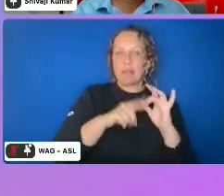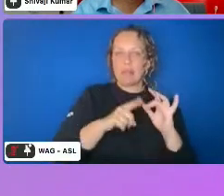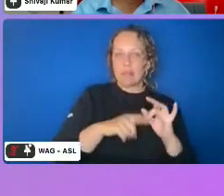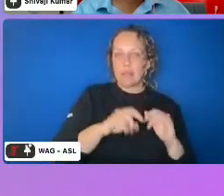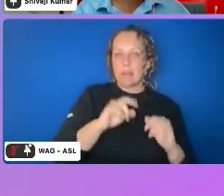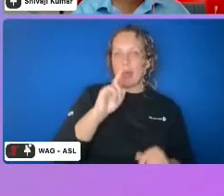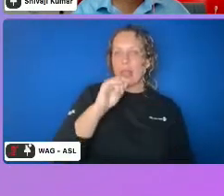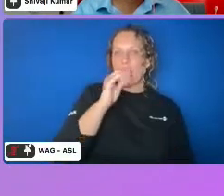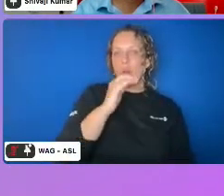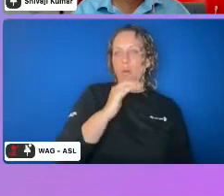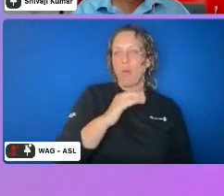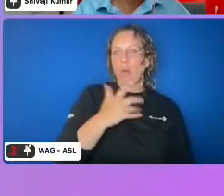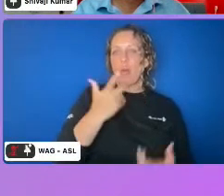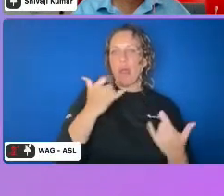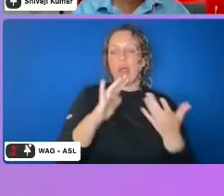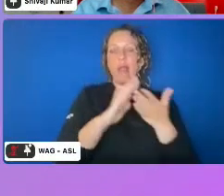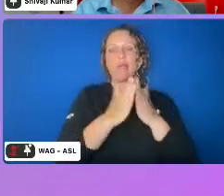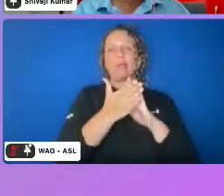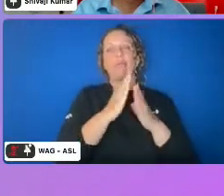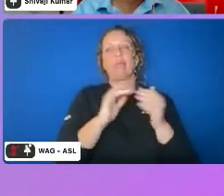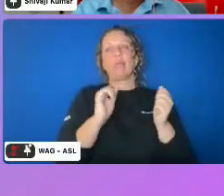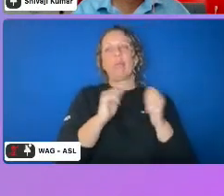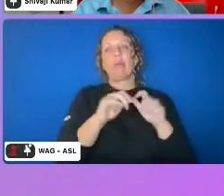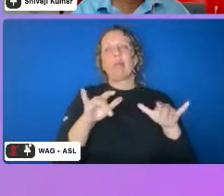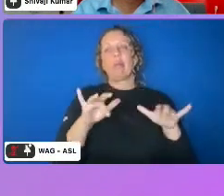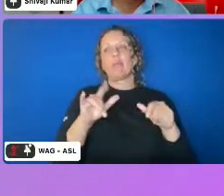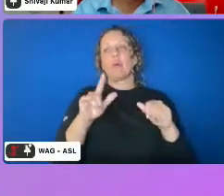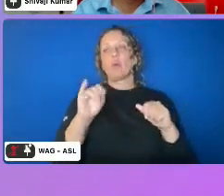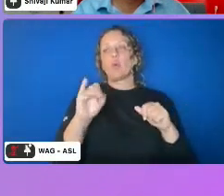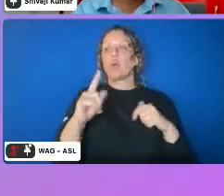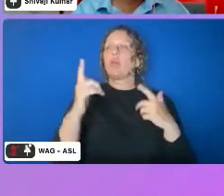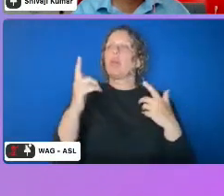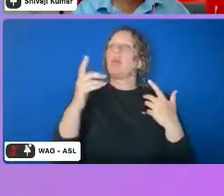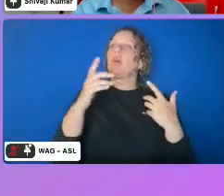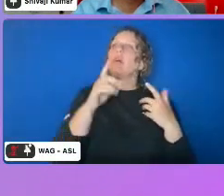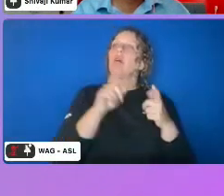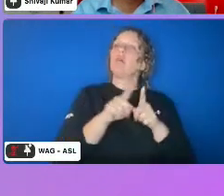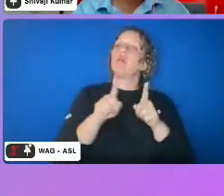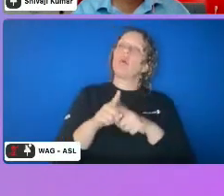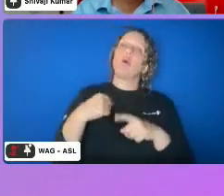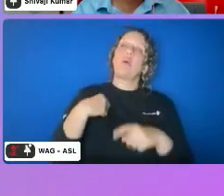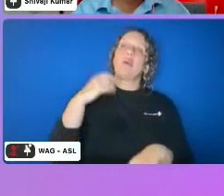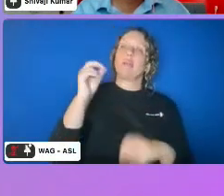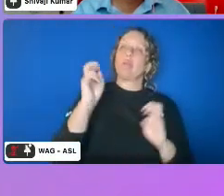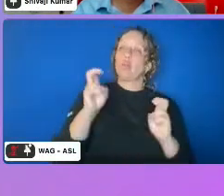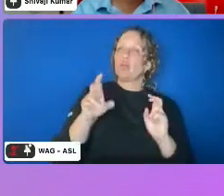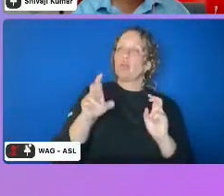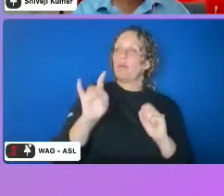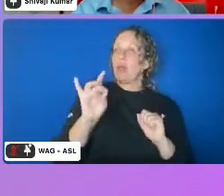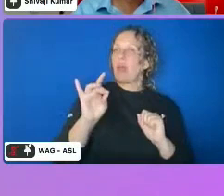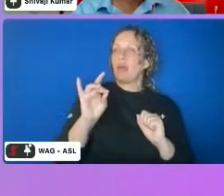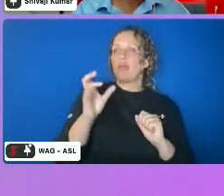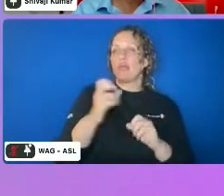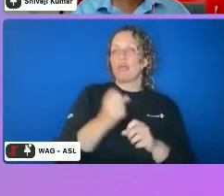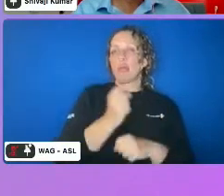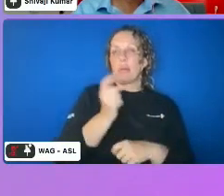And just like that we're done with keyboard tool, keyboard two as well. We have zero issues found, took a minute. Beautiful.